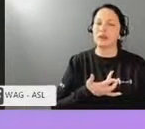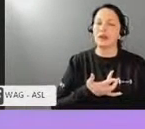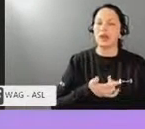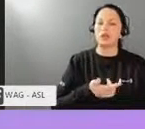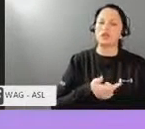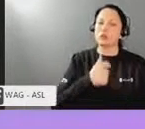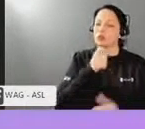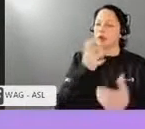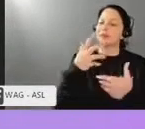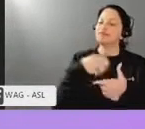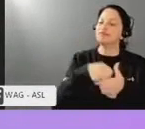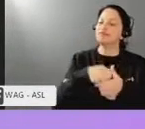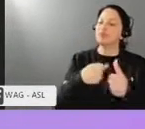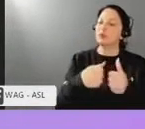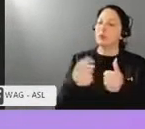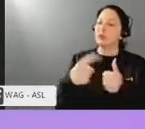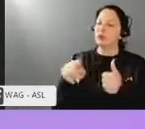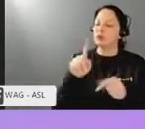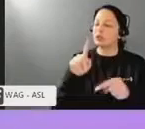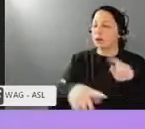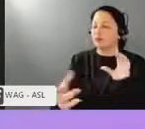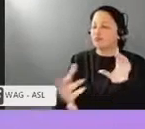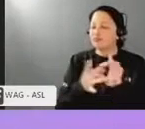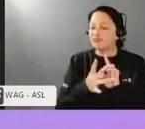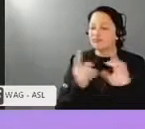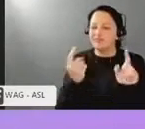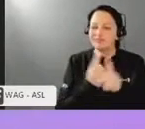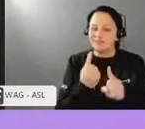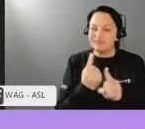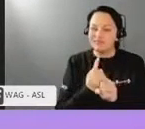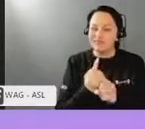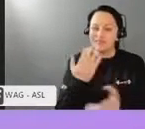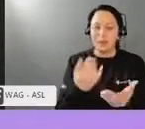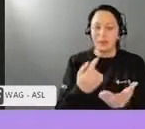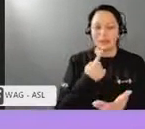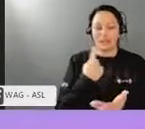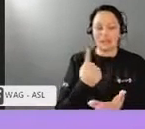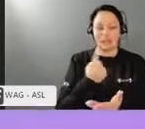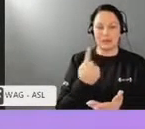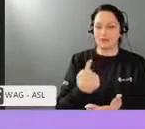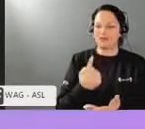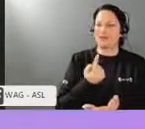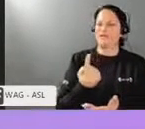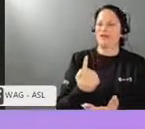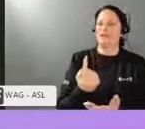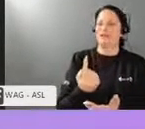agree with me, that 20% of the room is likely to disengage with you because you can't